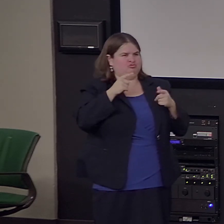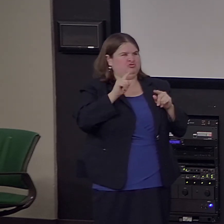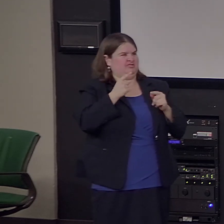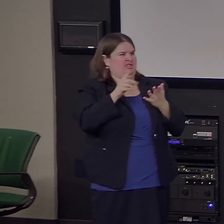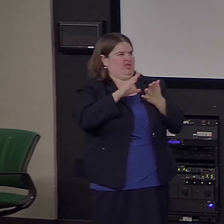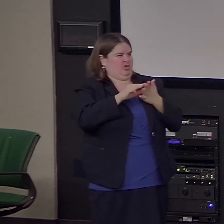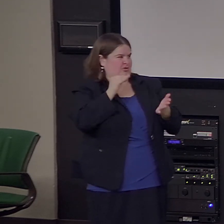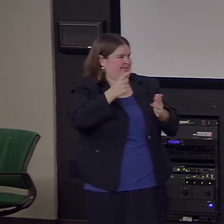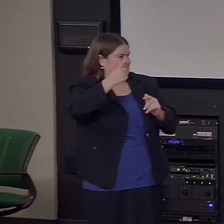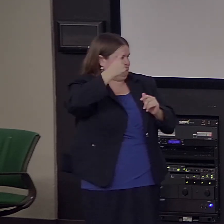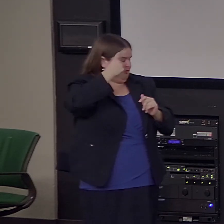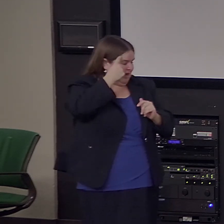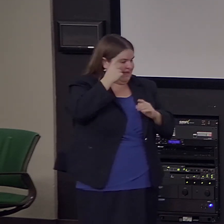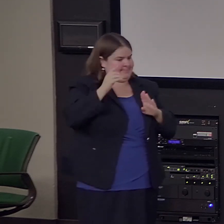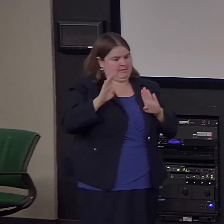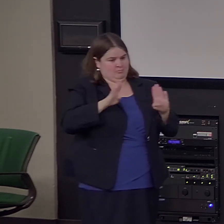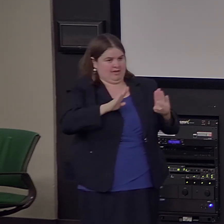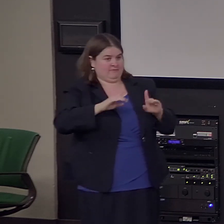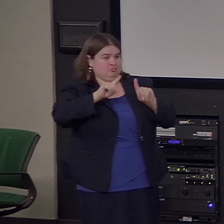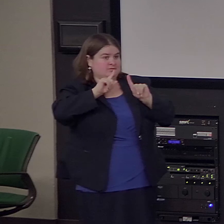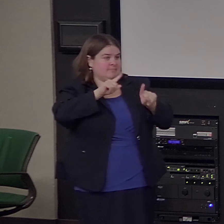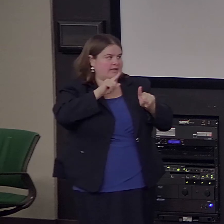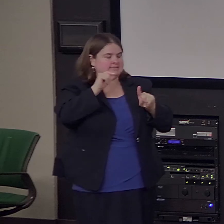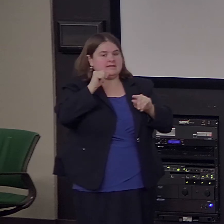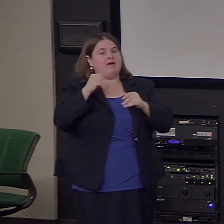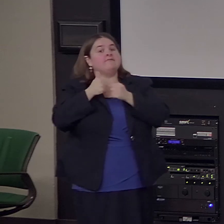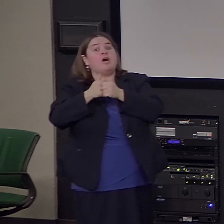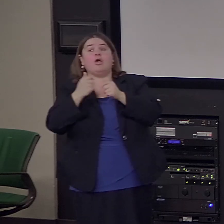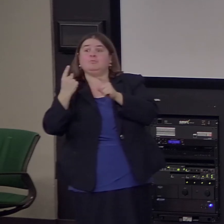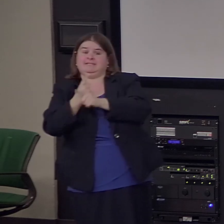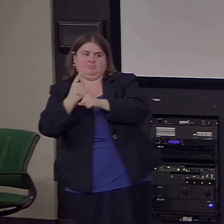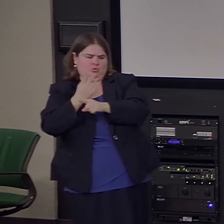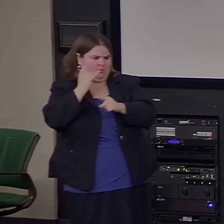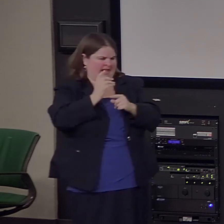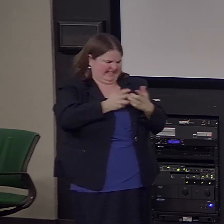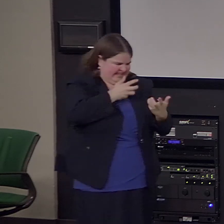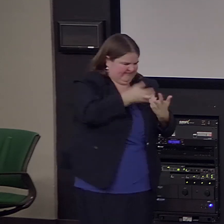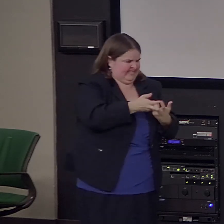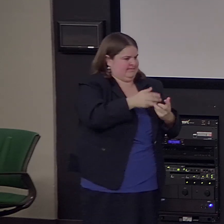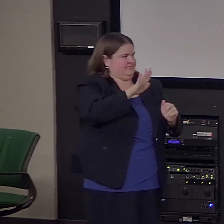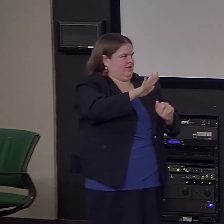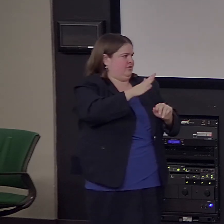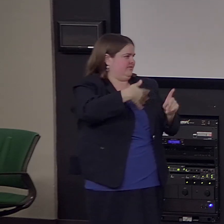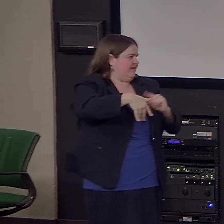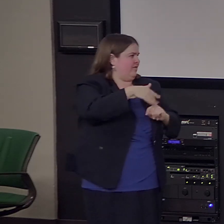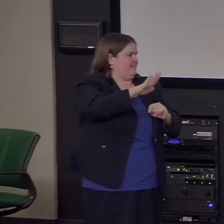their brain and behavioral responses to the context in which they are living.